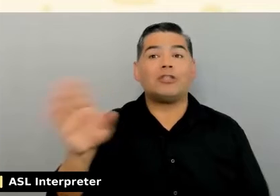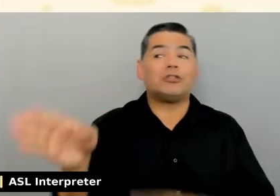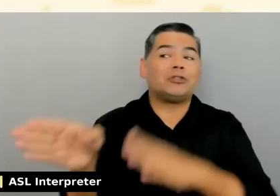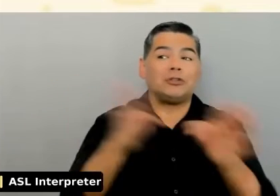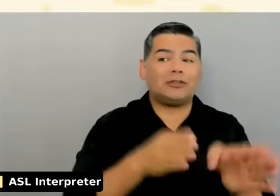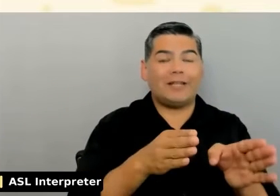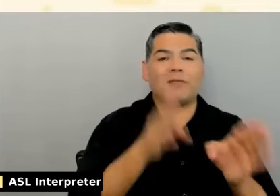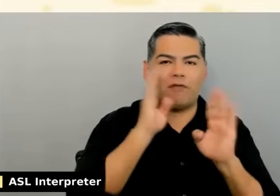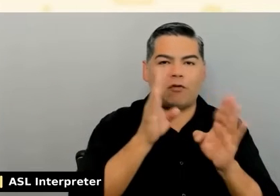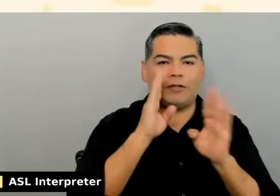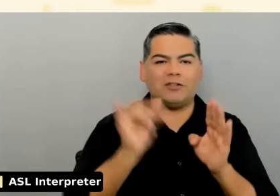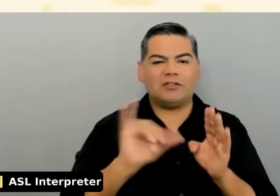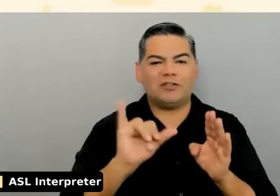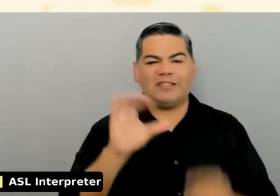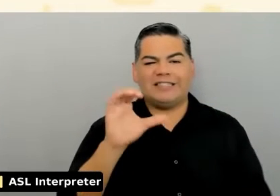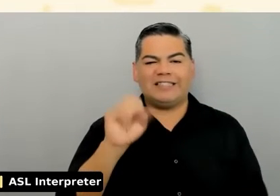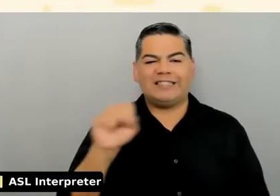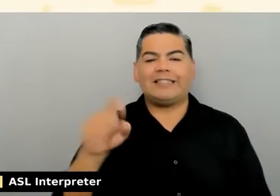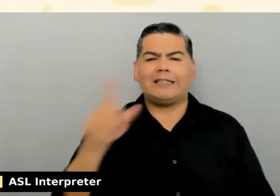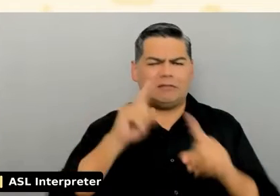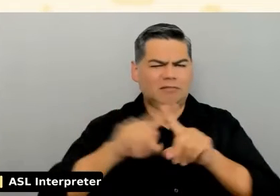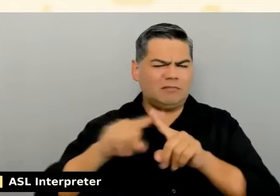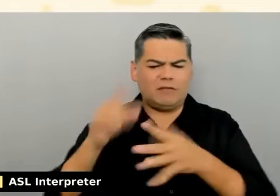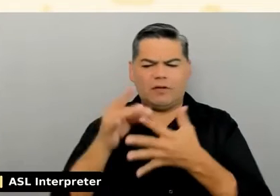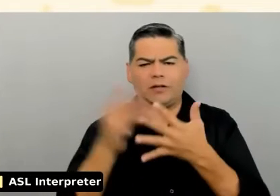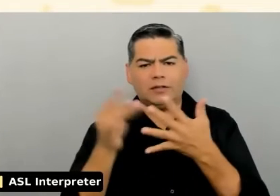And CSS has lots of different options to make this happen.